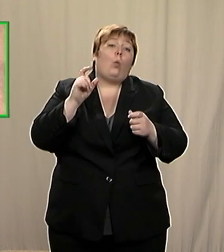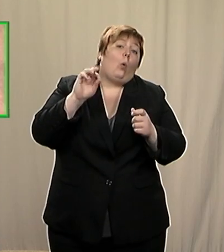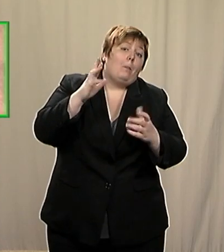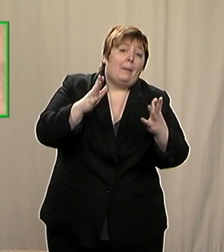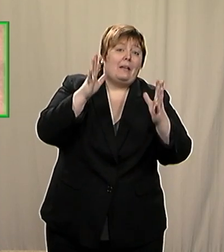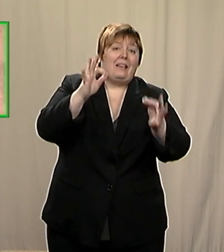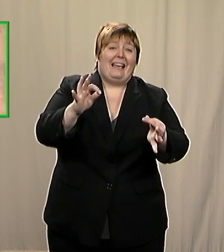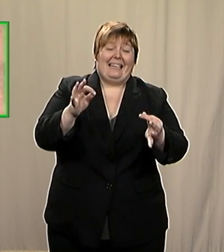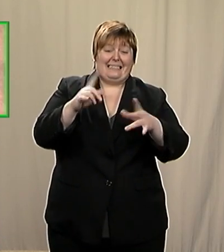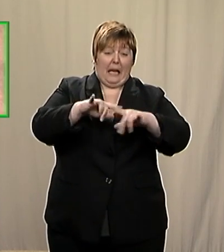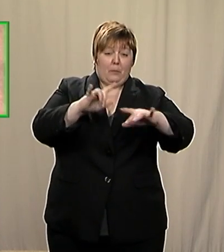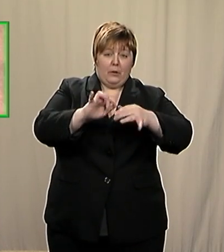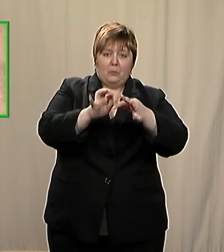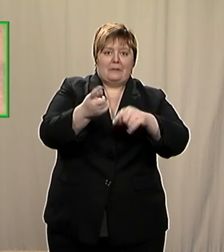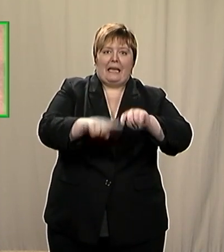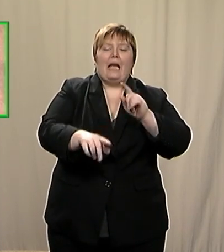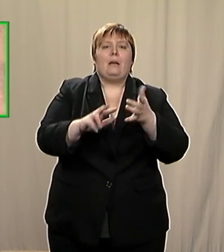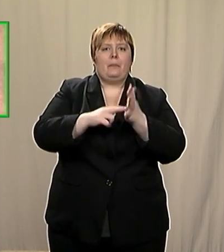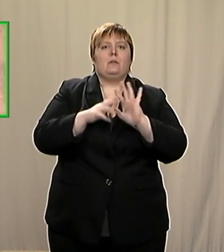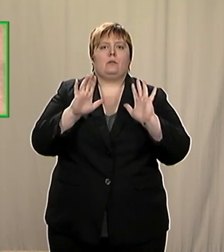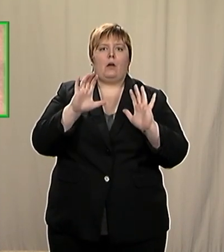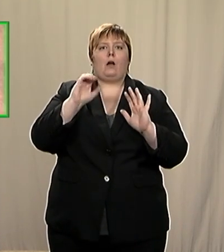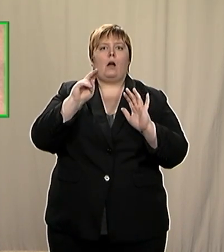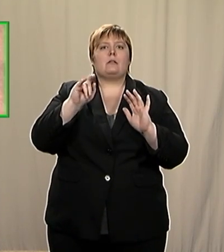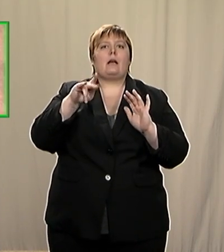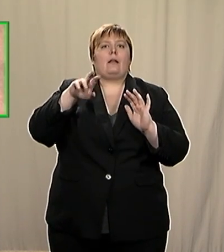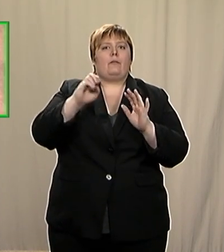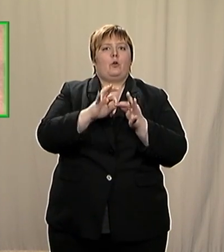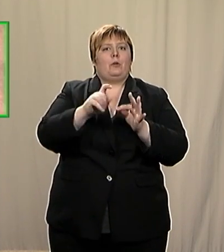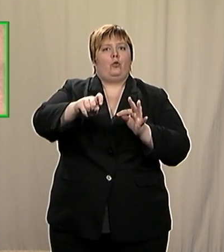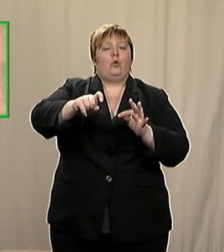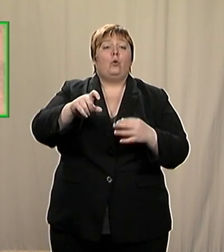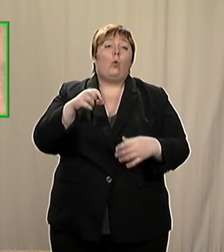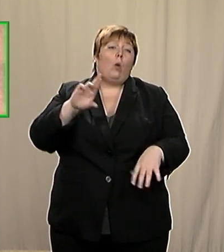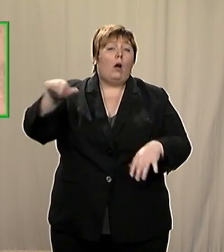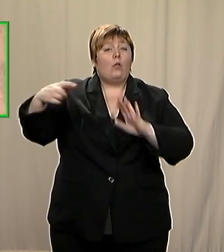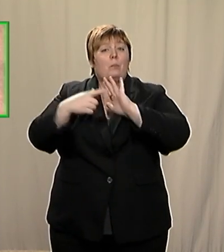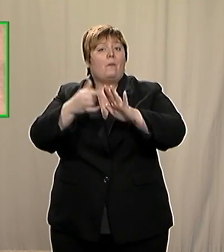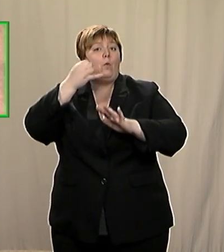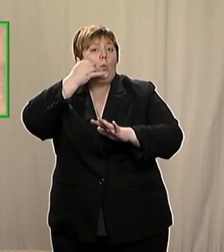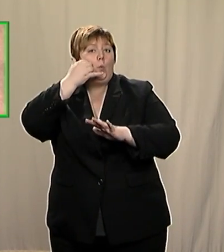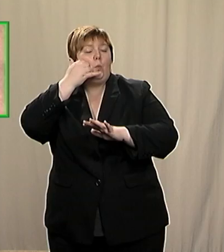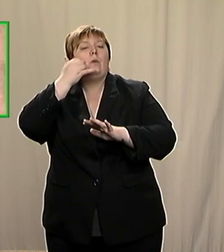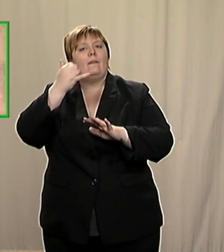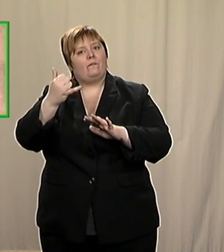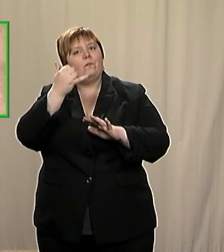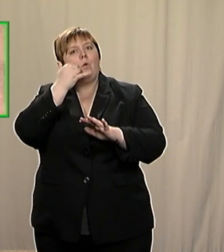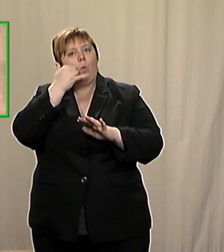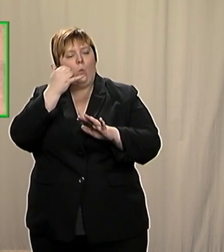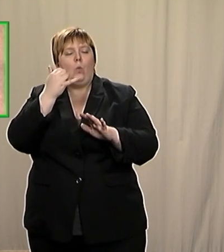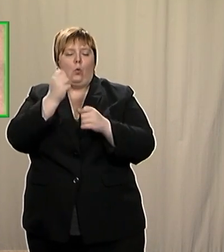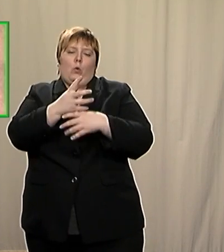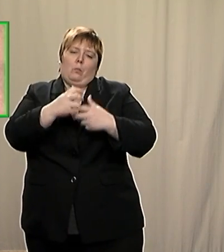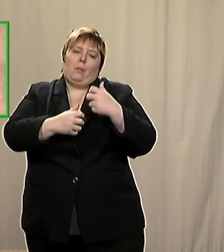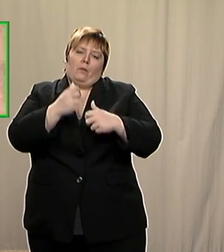would be the most effective. Or phone interpreting. It's problematic for many people